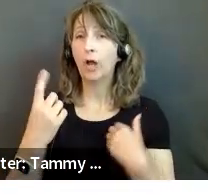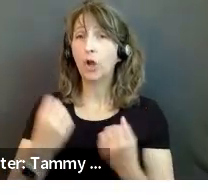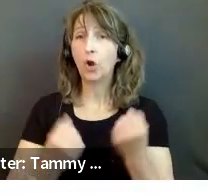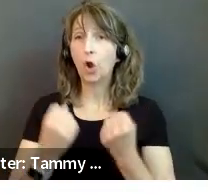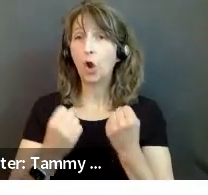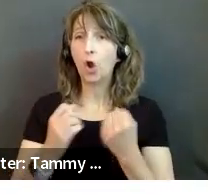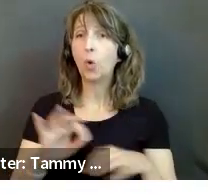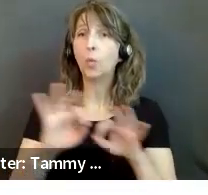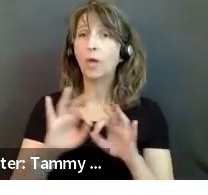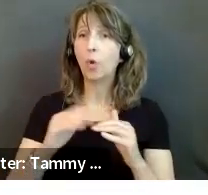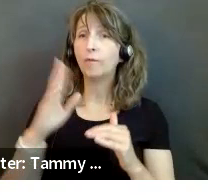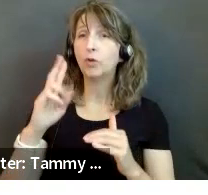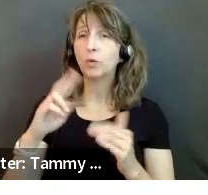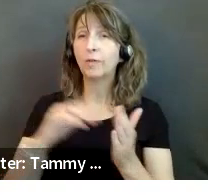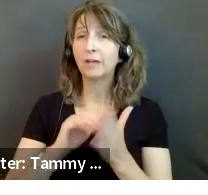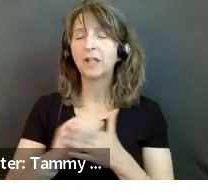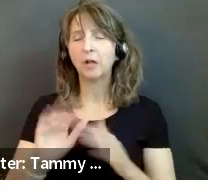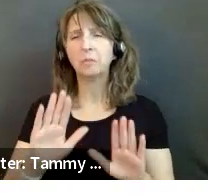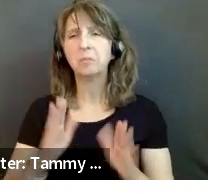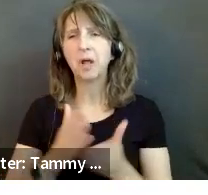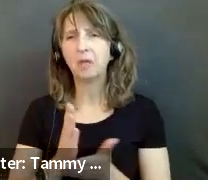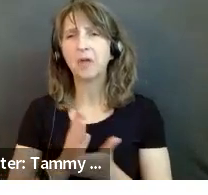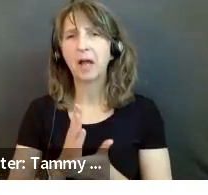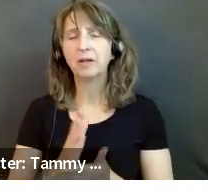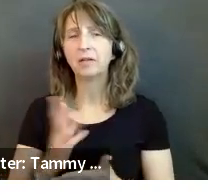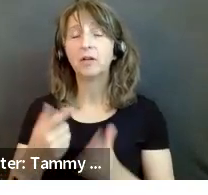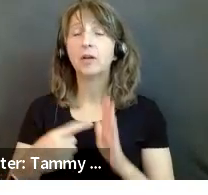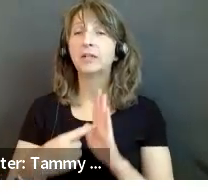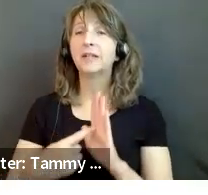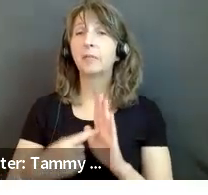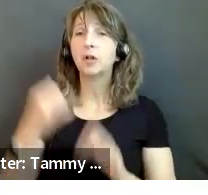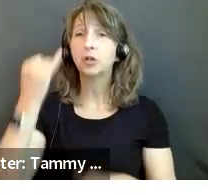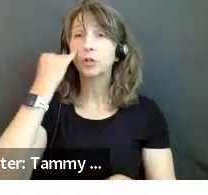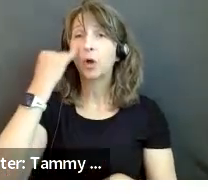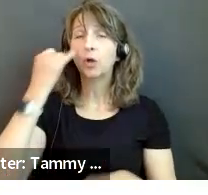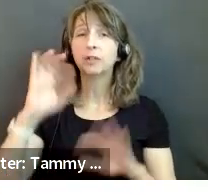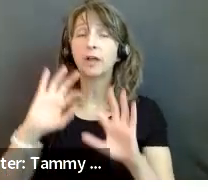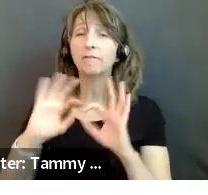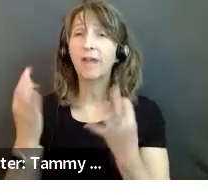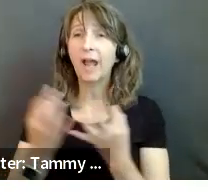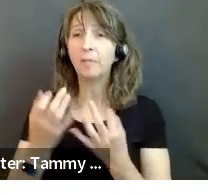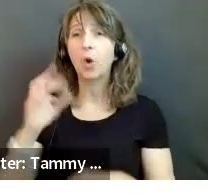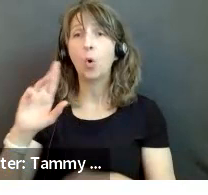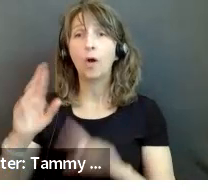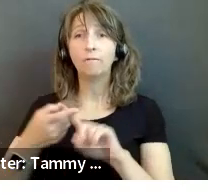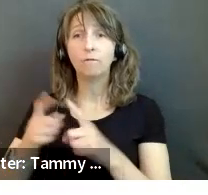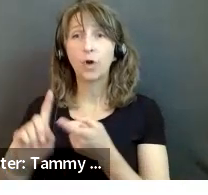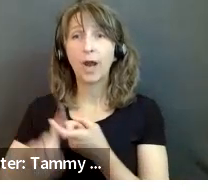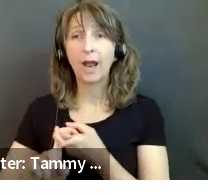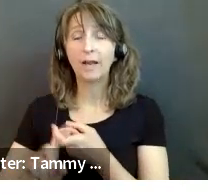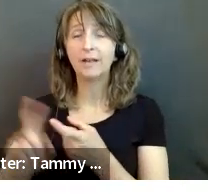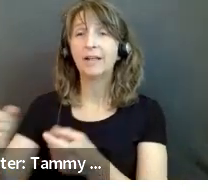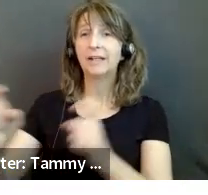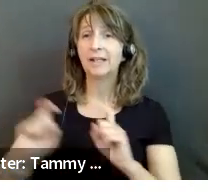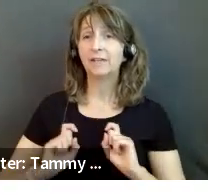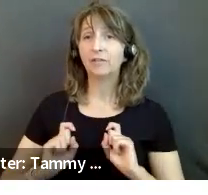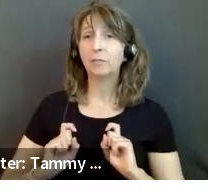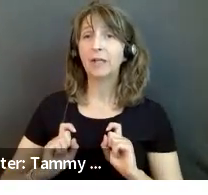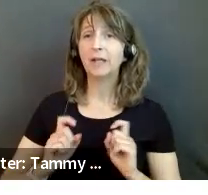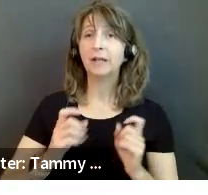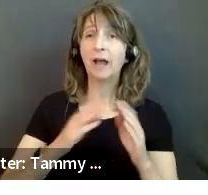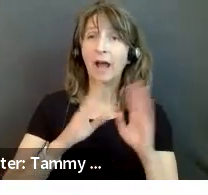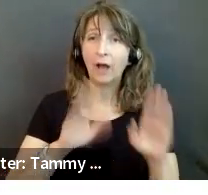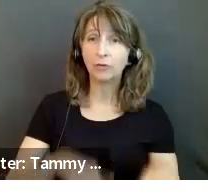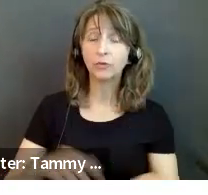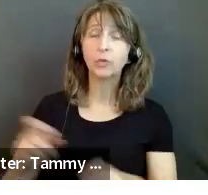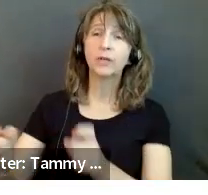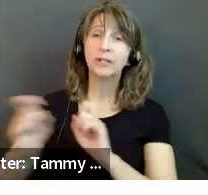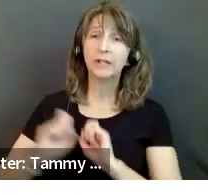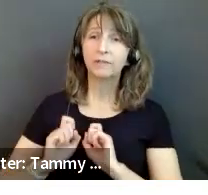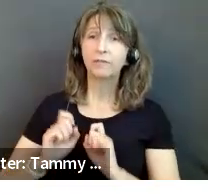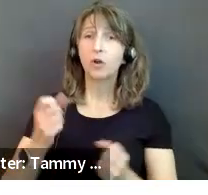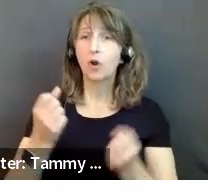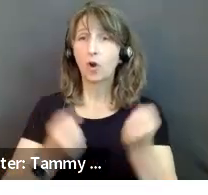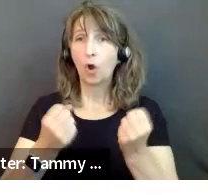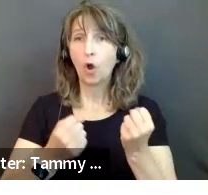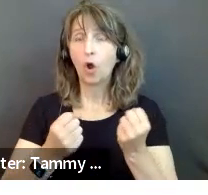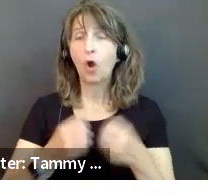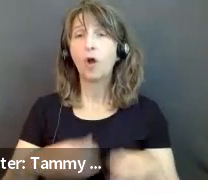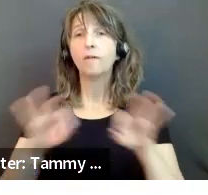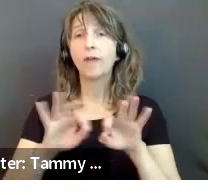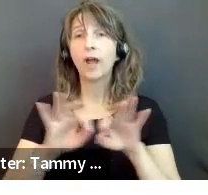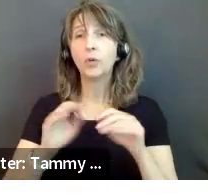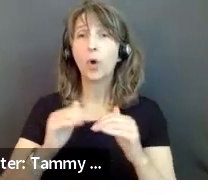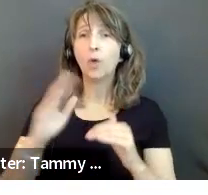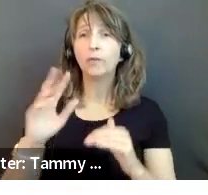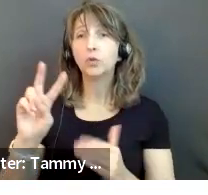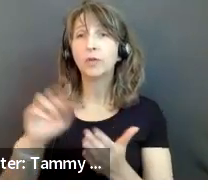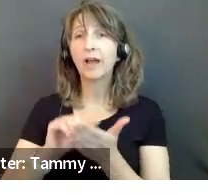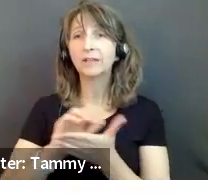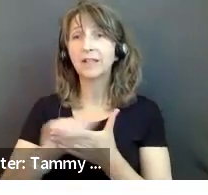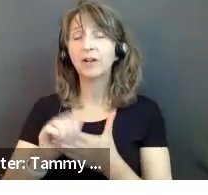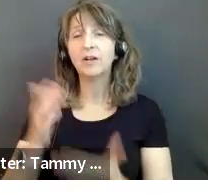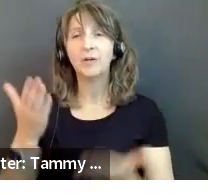So to have, for example, a family or friend donate. Property, additional home or car, those could lead to the, eventual elimination or eligibility for those benefits.